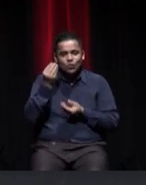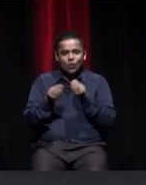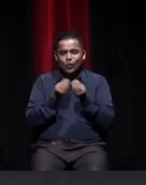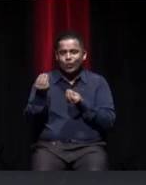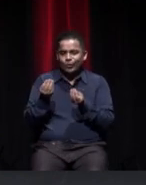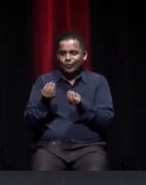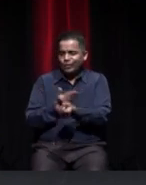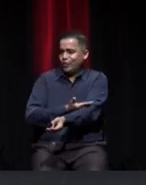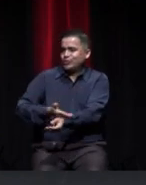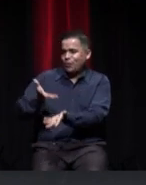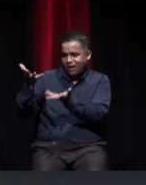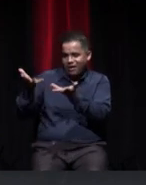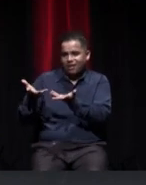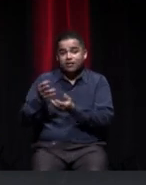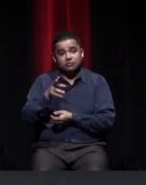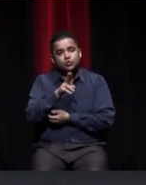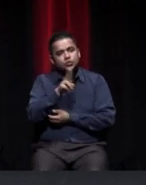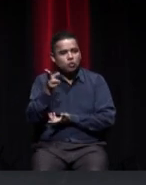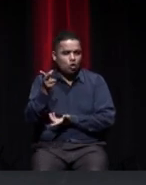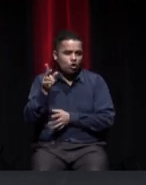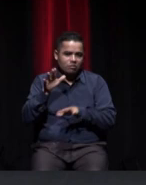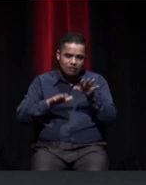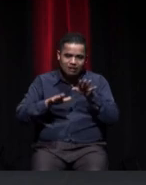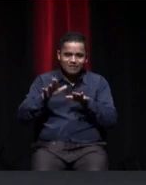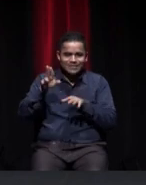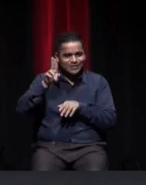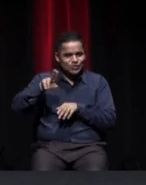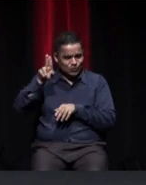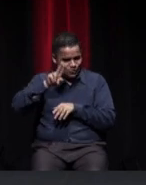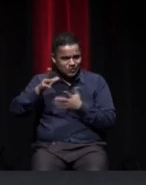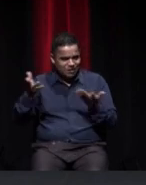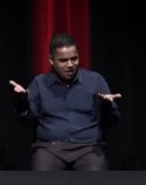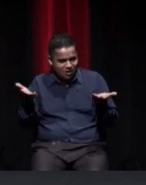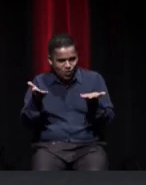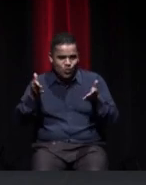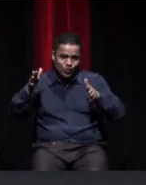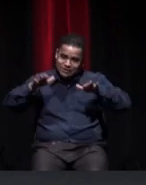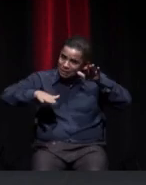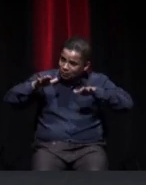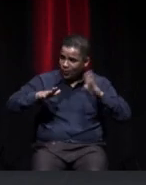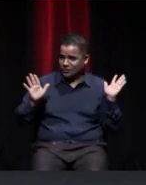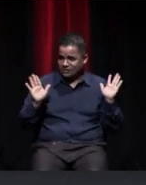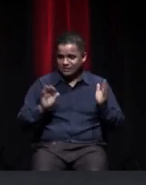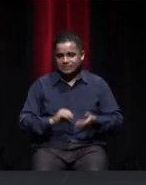One of the names I could try to use here in this hypothesis I'm testing,